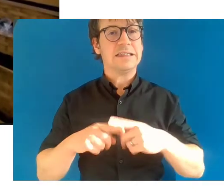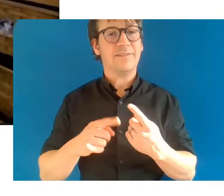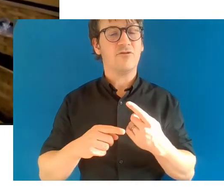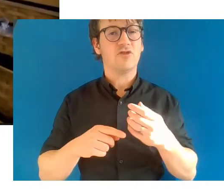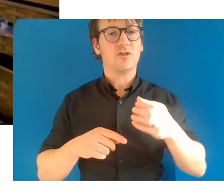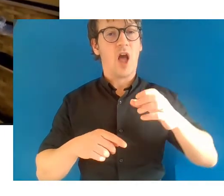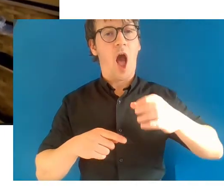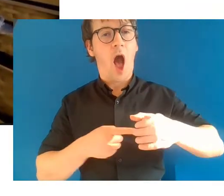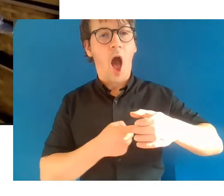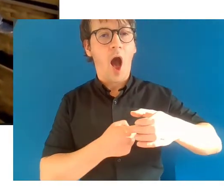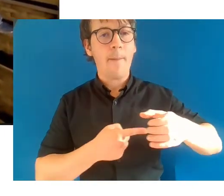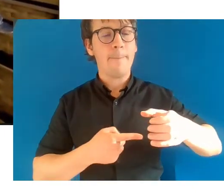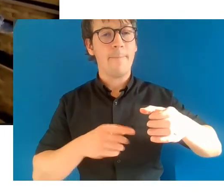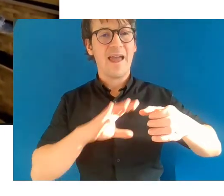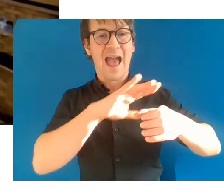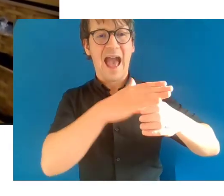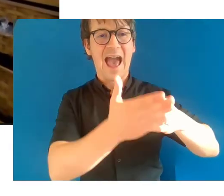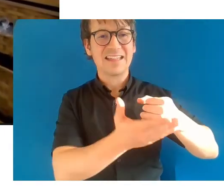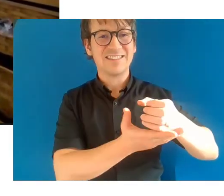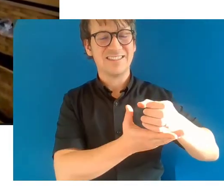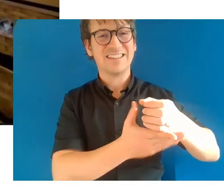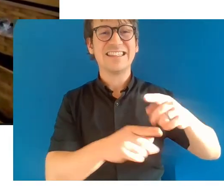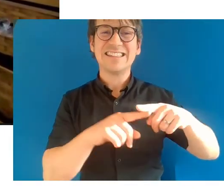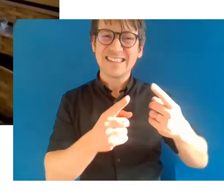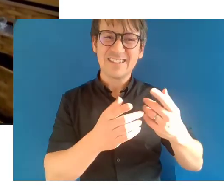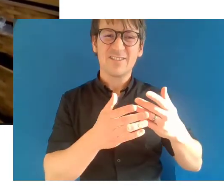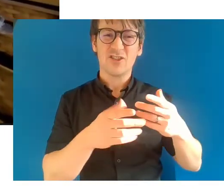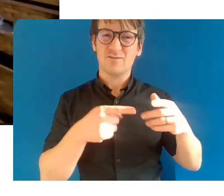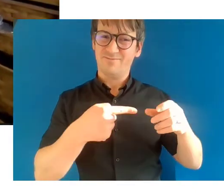of robot arm or hand would be required.